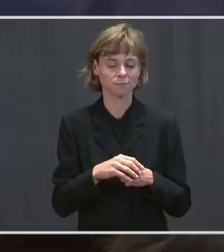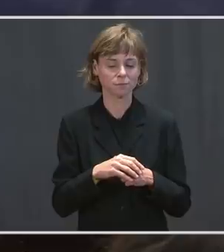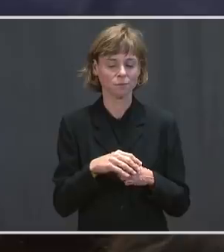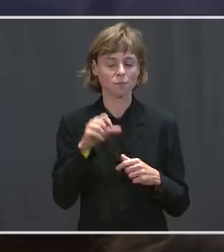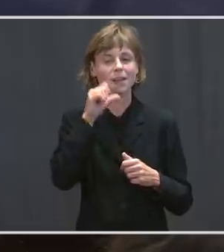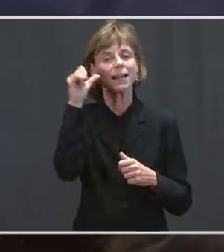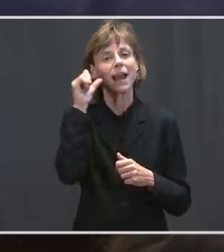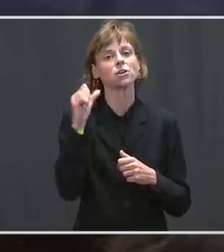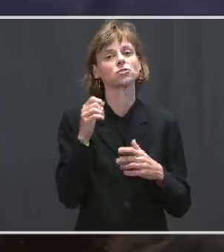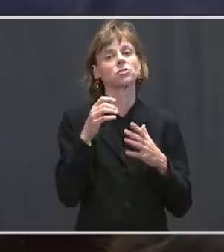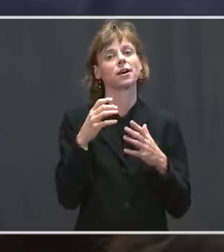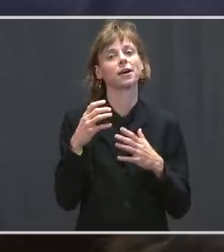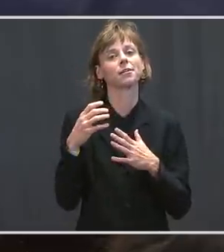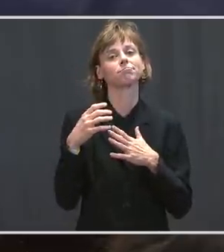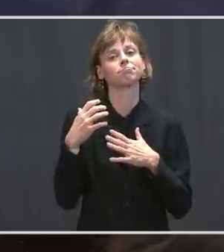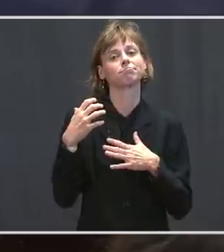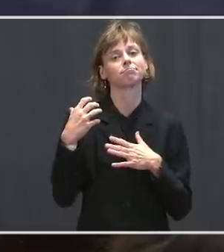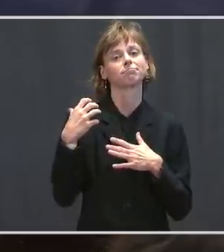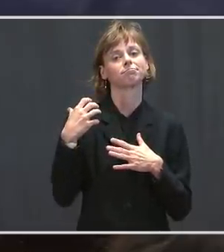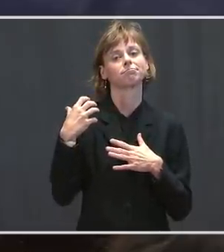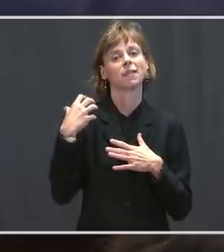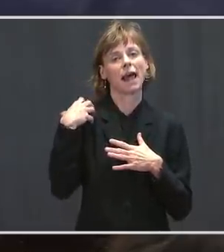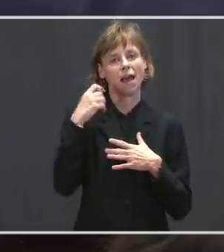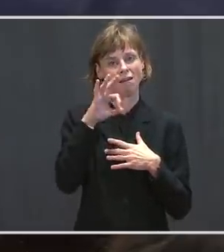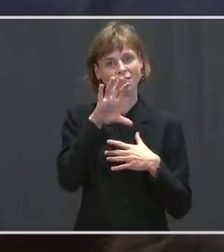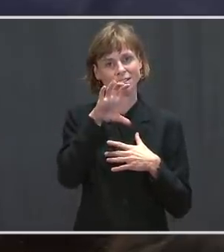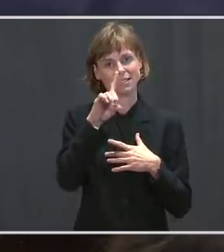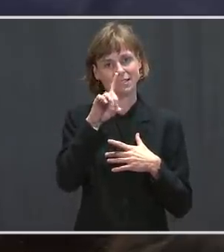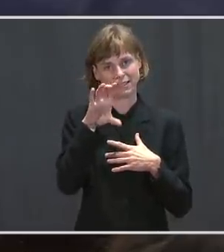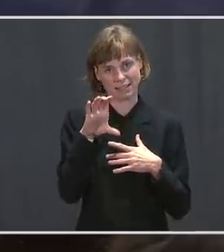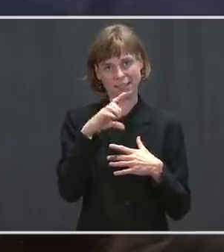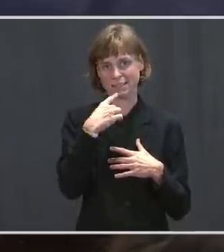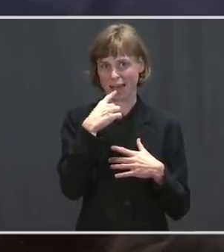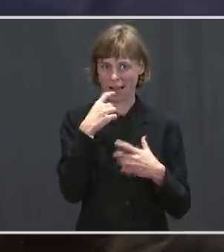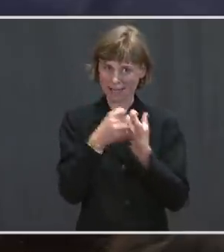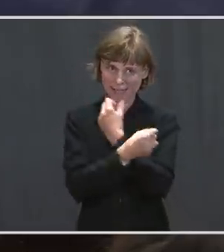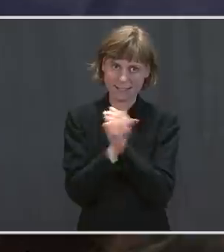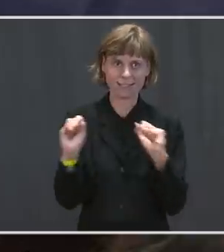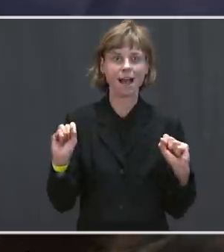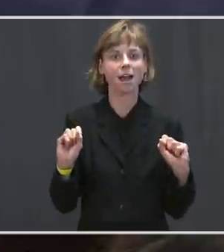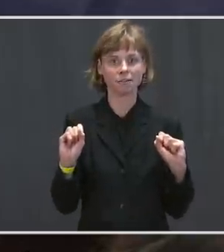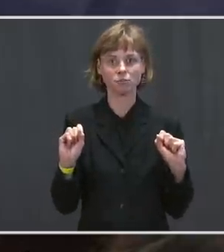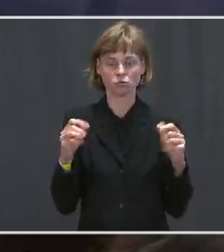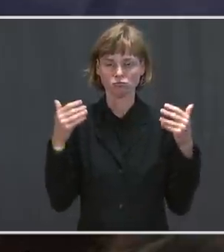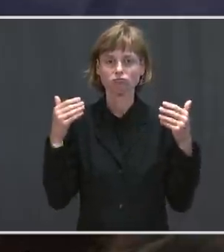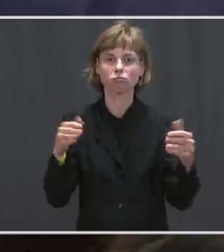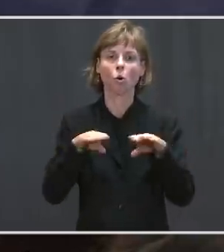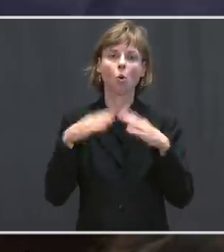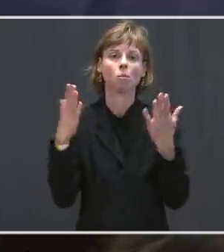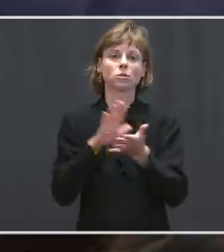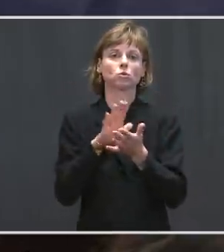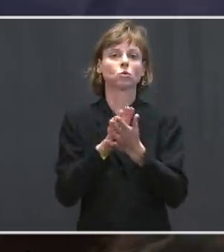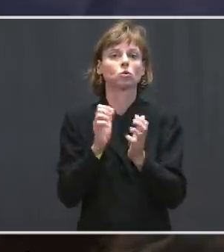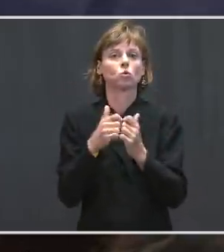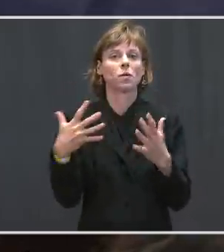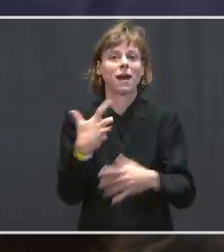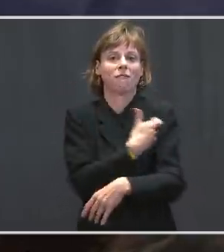as you know, said that it was safe to reopen schools without vaccinating teachers. You said that the White House was still waiting for the official guidance